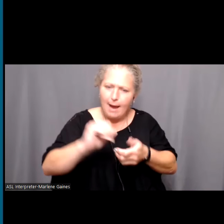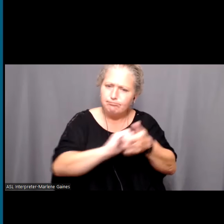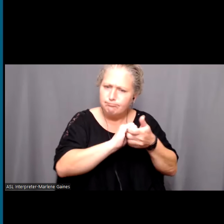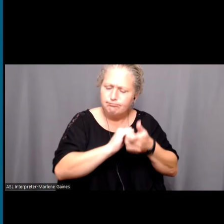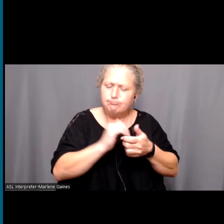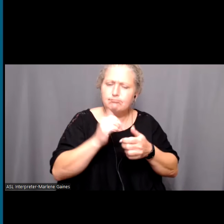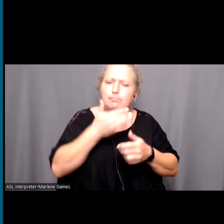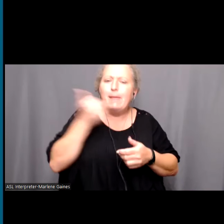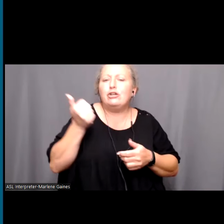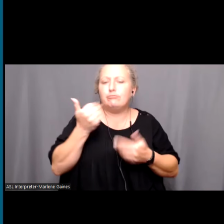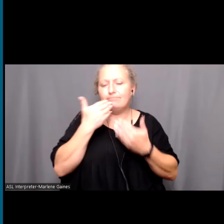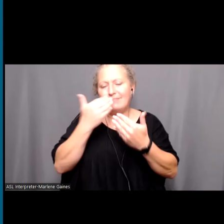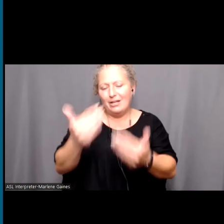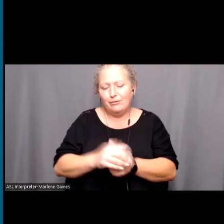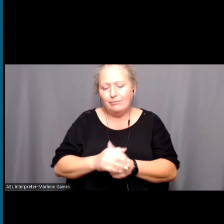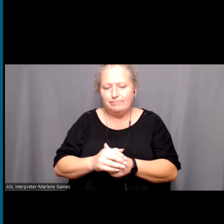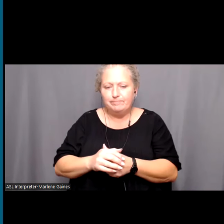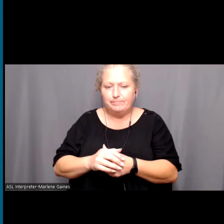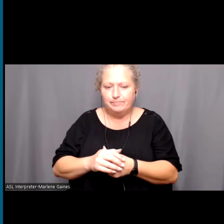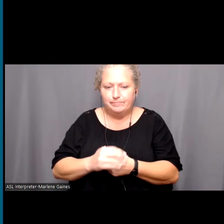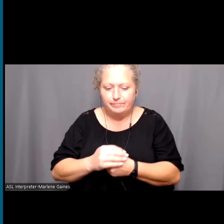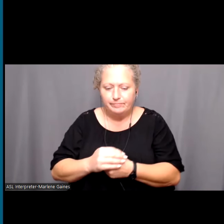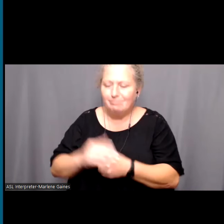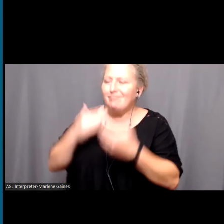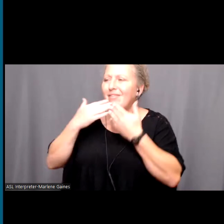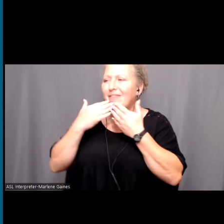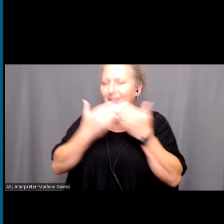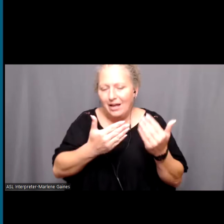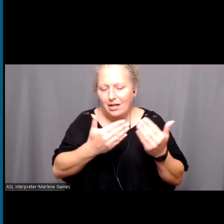Thank you. And Dr. Edward Flores.